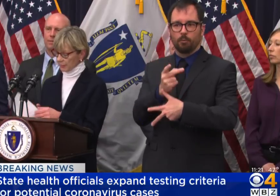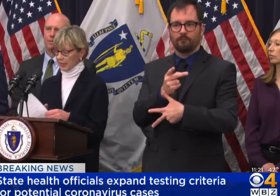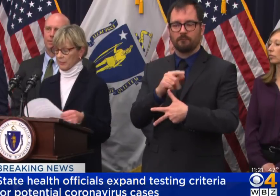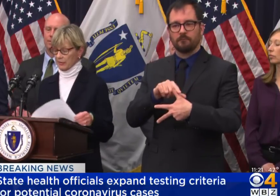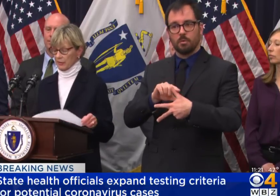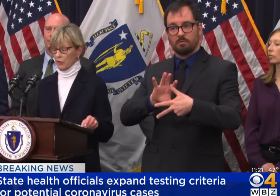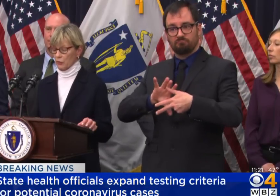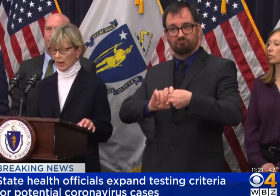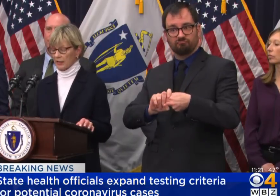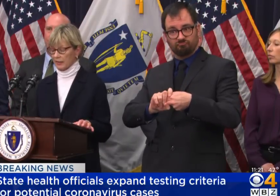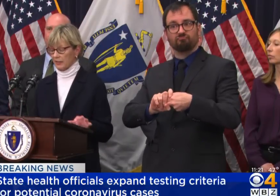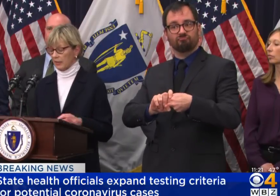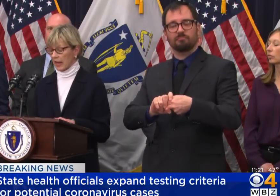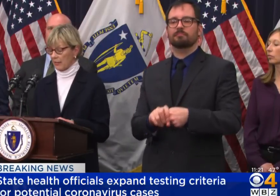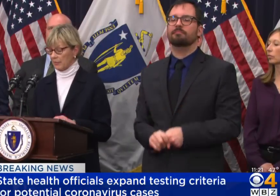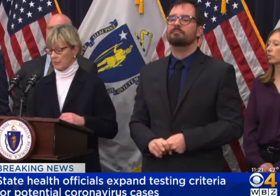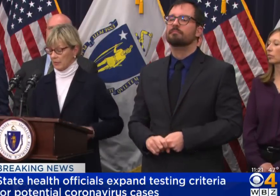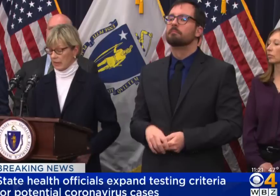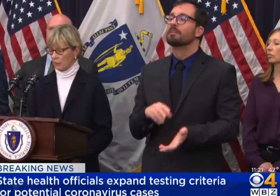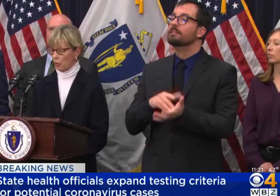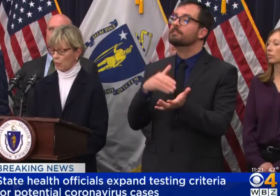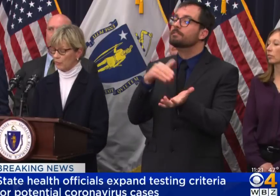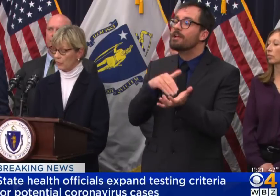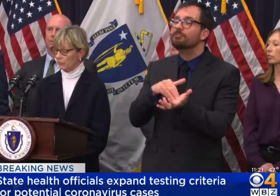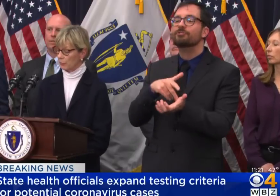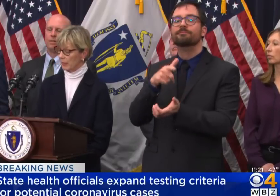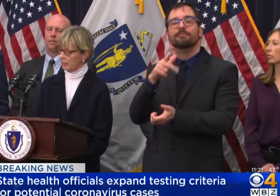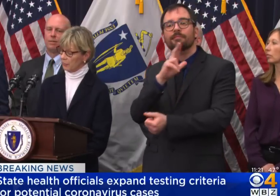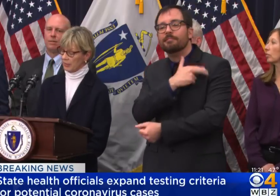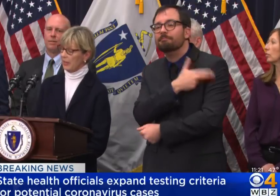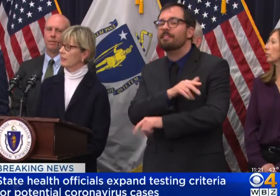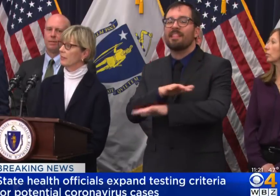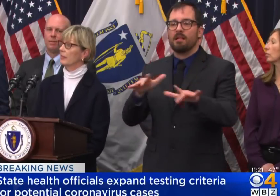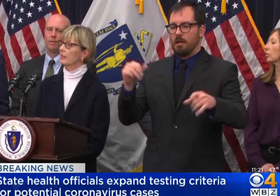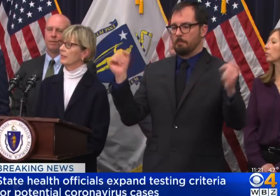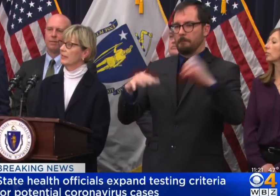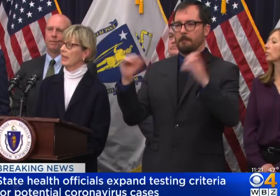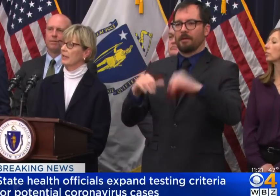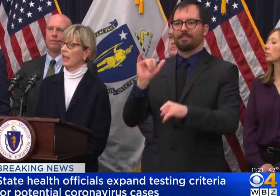THIS MORNING WE HEARD A THIRD COMMERCIAL LAB IS COMING AS WE RECEIVE FEDERAL FDA APPROVAL.